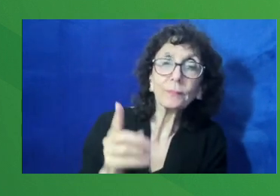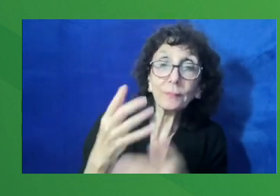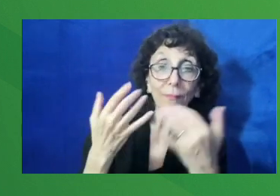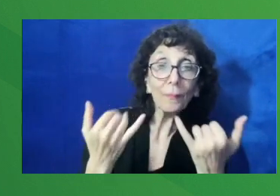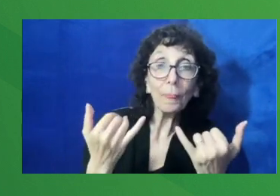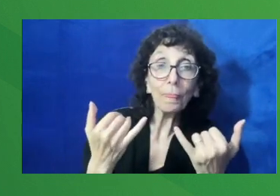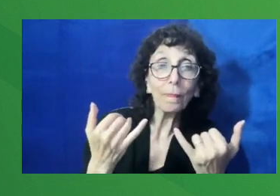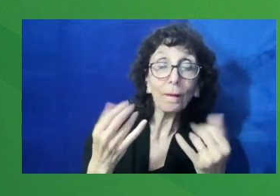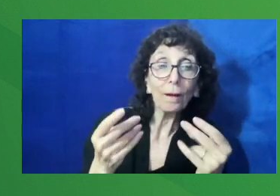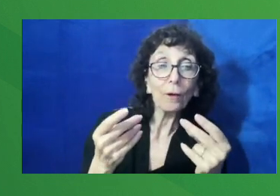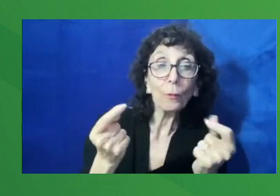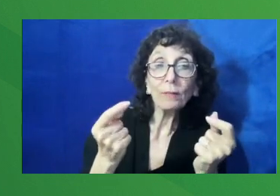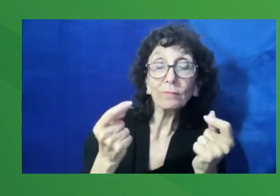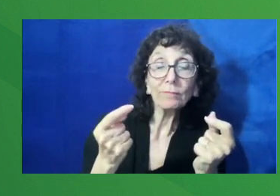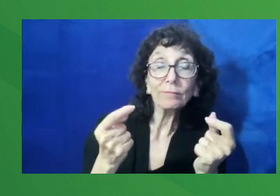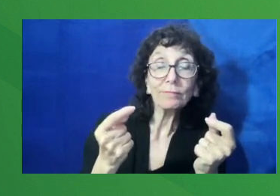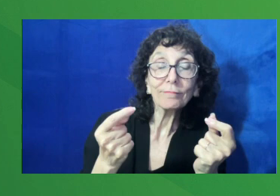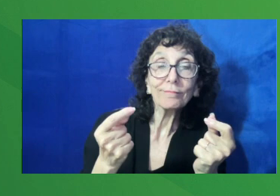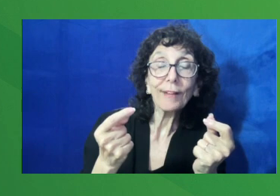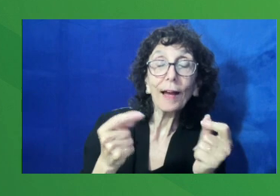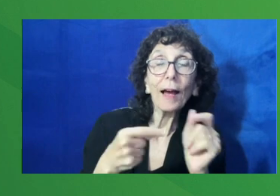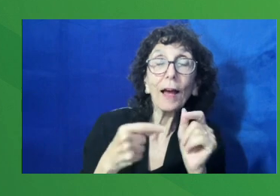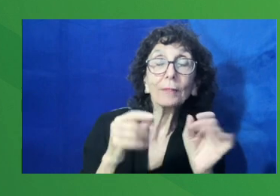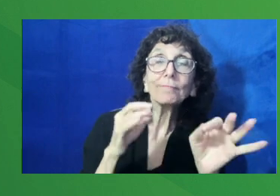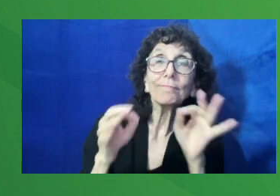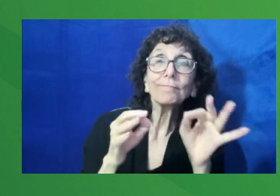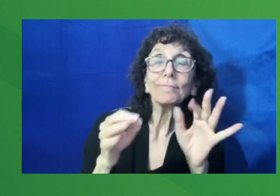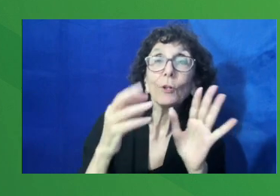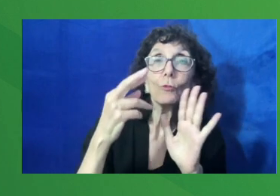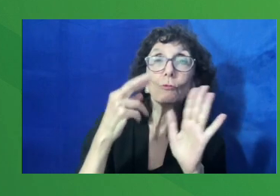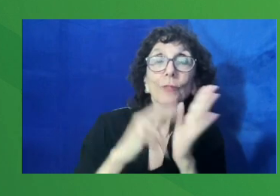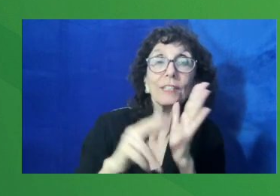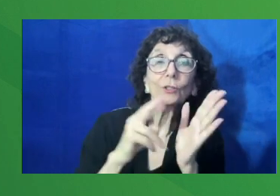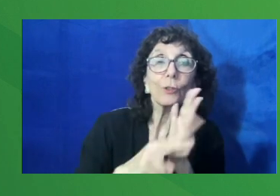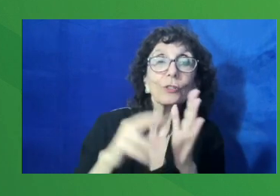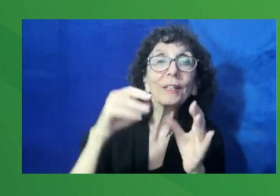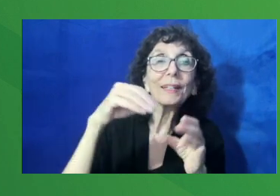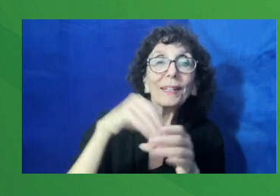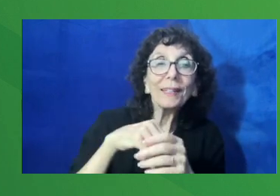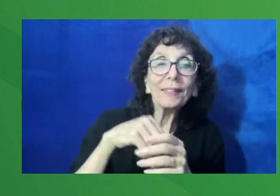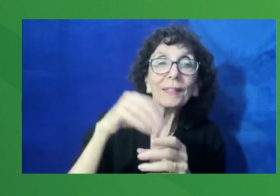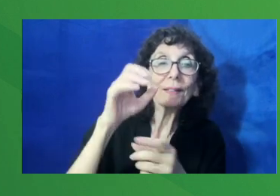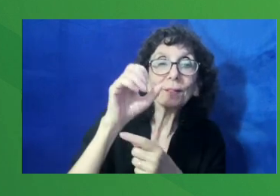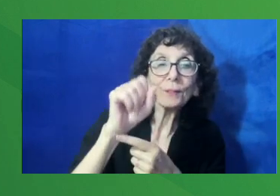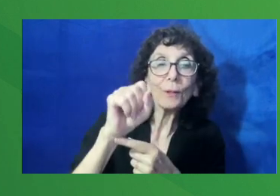quick snapshot about research that I've been doing in the social studies classroom over the last ten